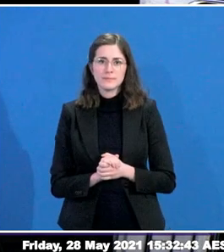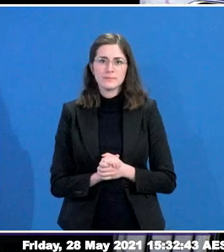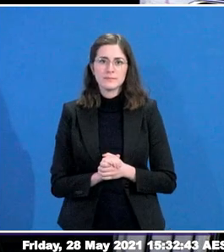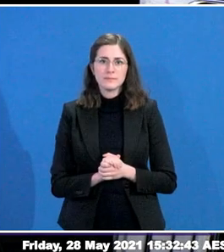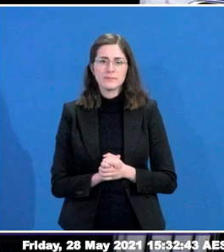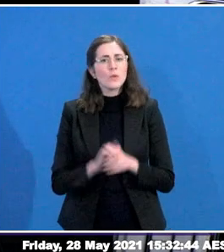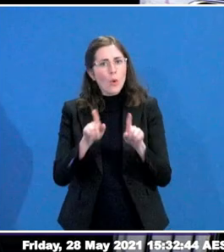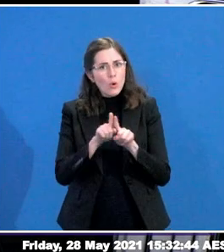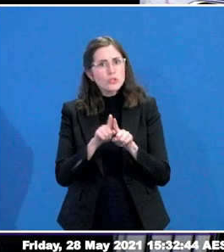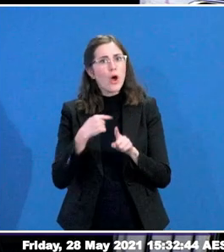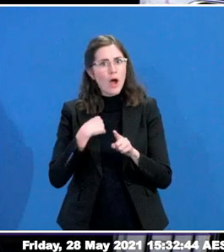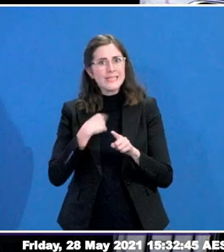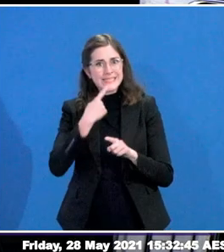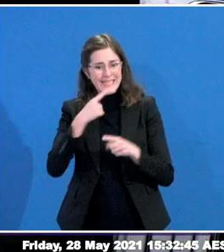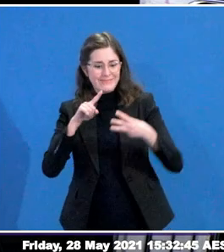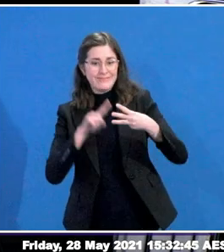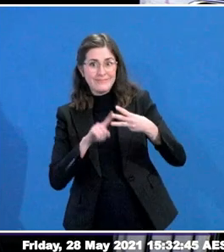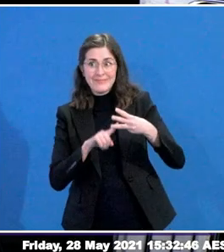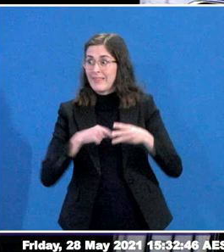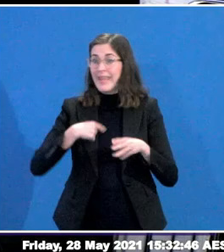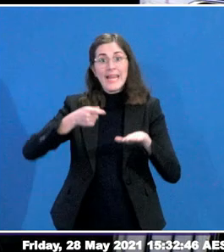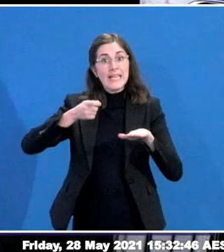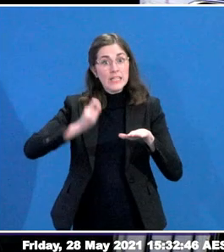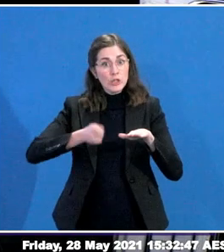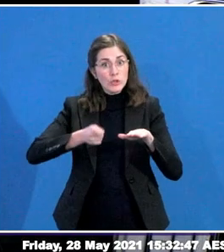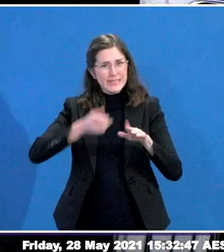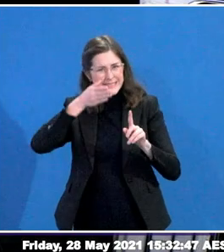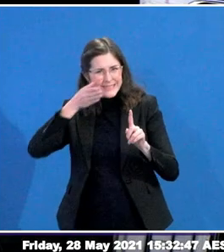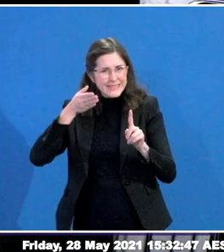I also explained that the hearing is intended to identify a range